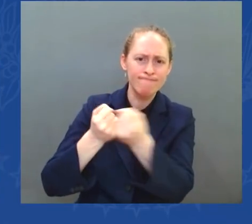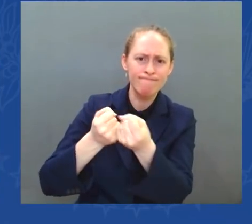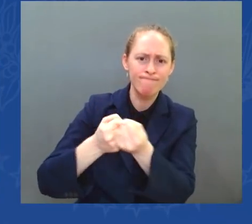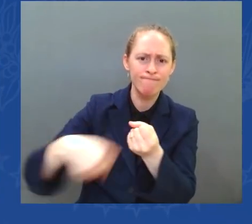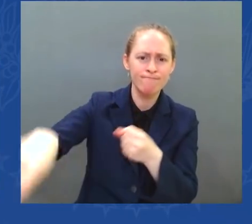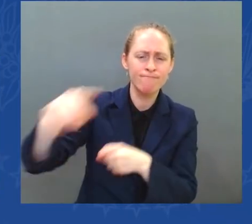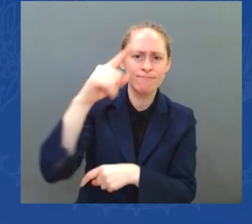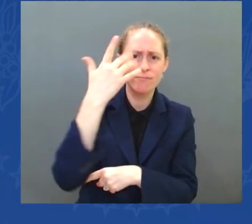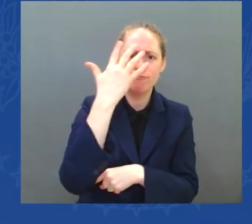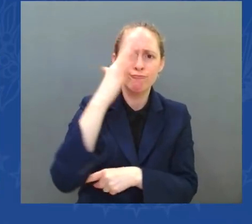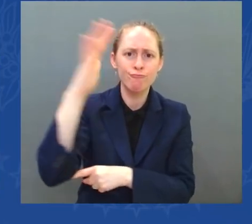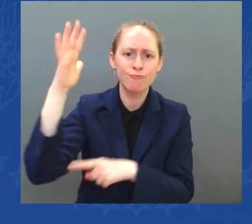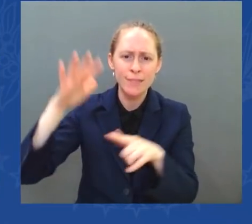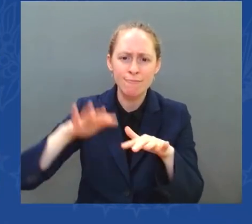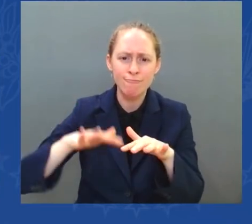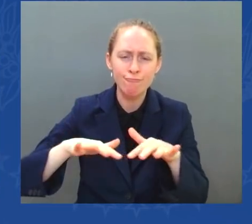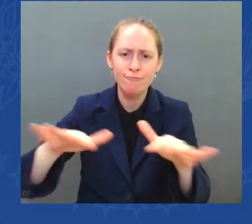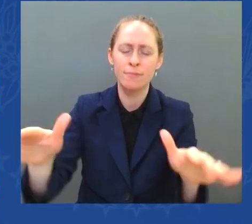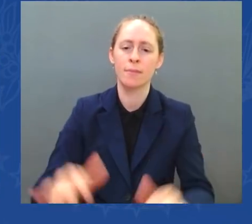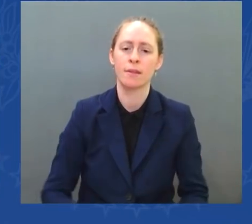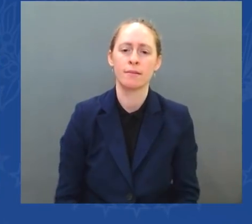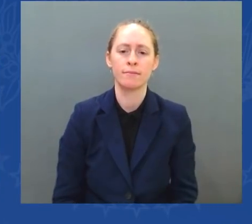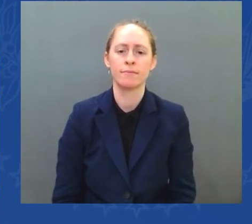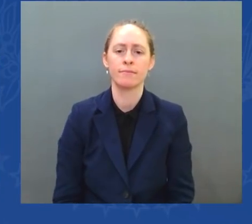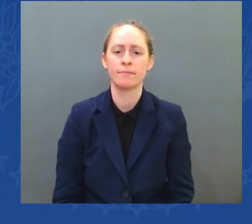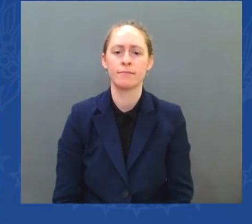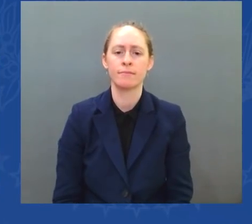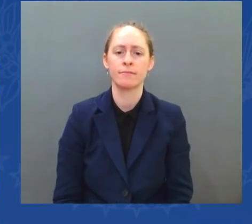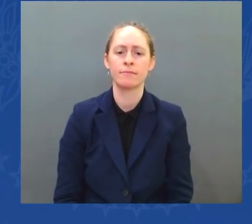to do things like regulate temperature (unintelligible).